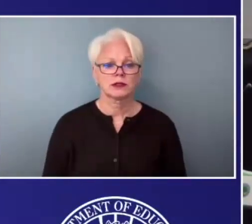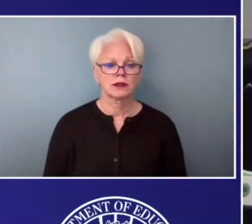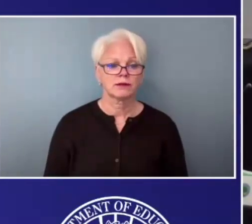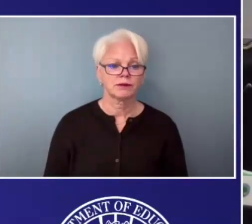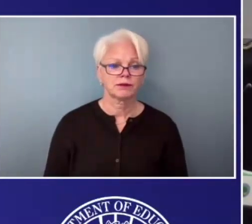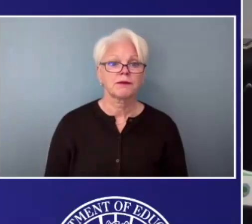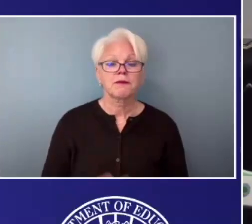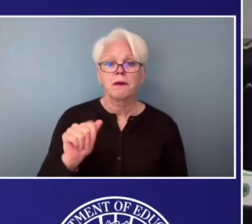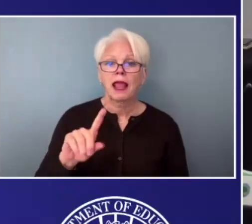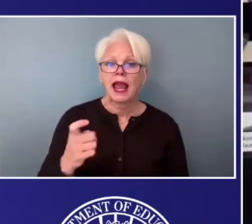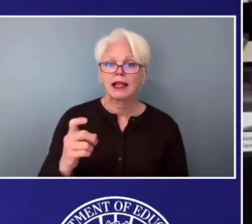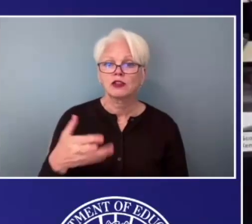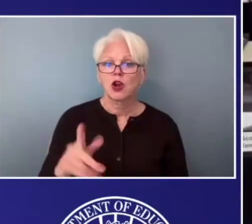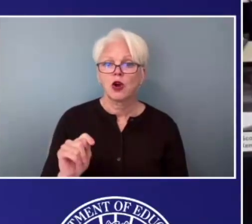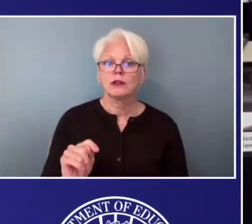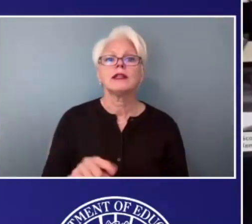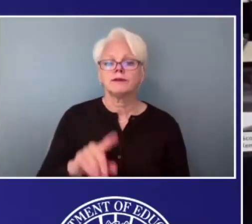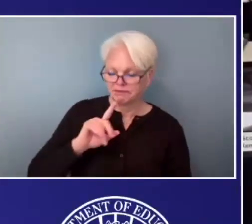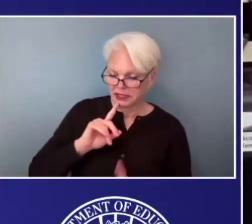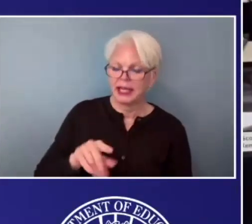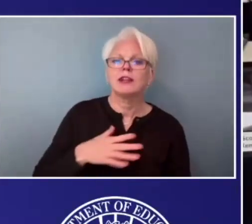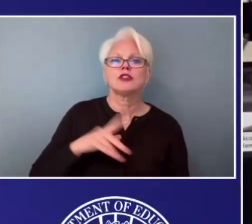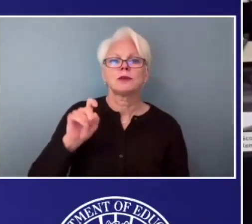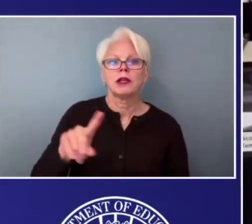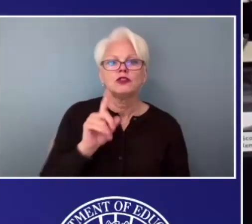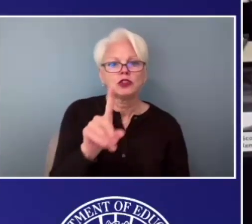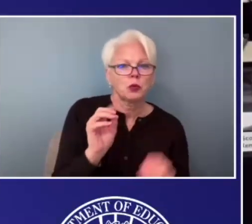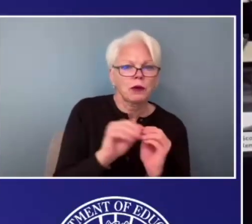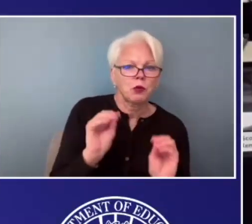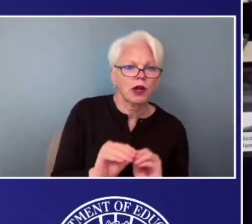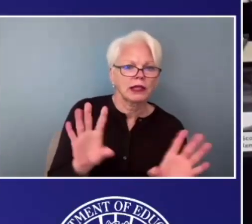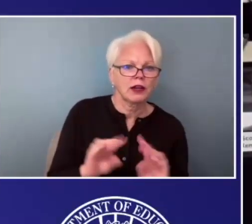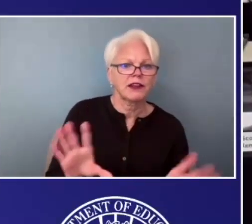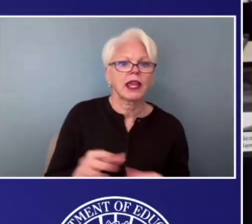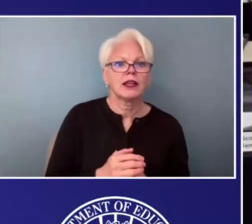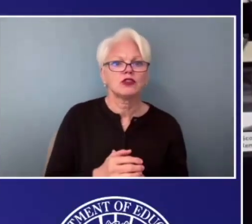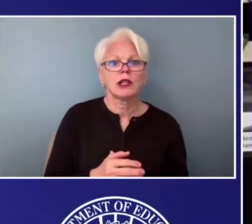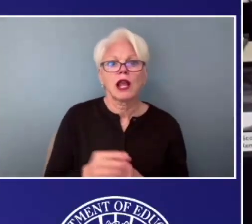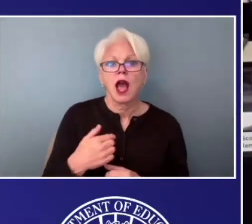It does answer my question. Just one more clarification. So in -- I don't actually think in your